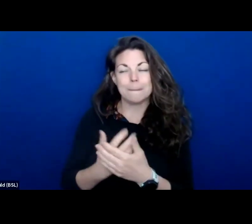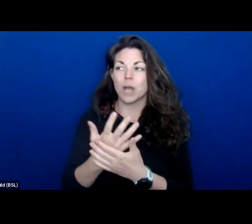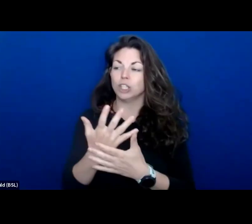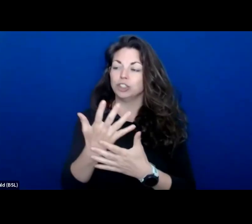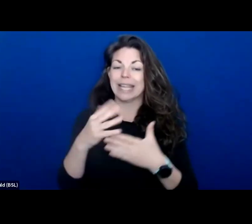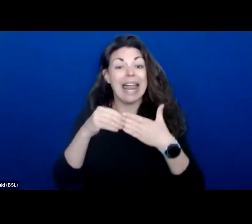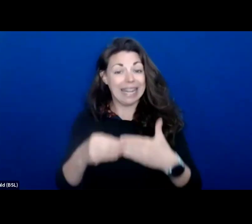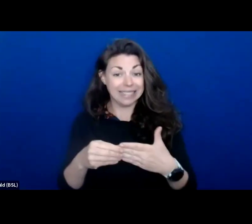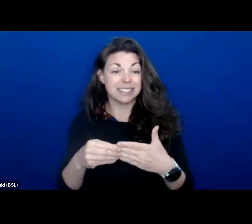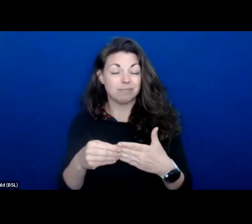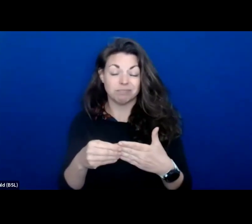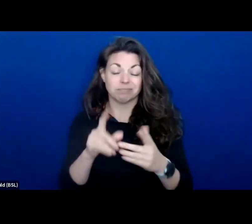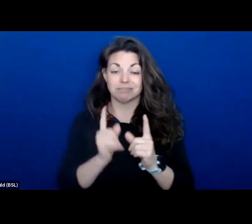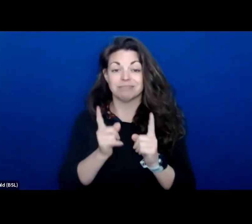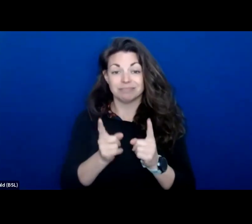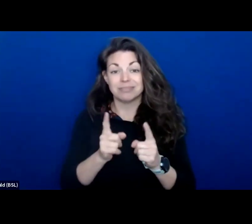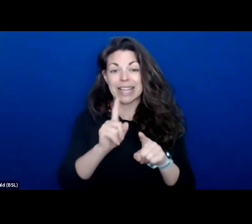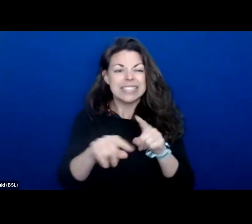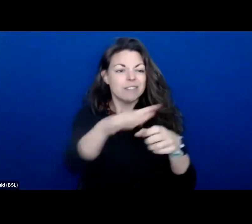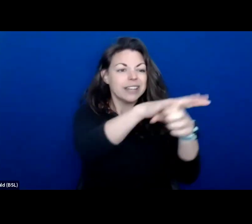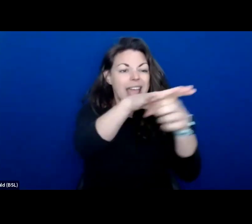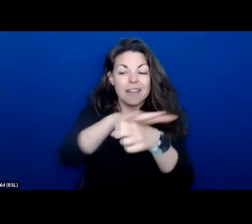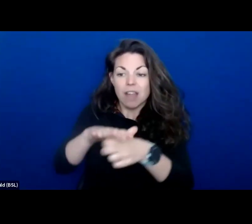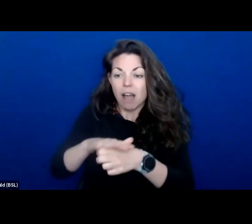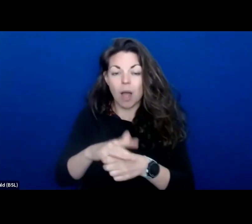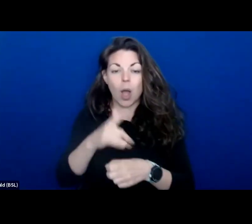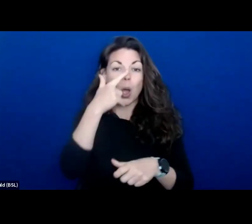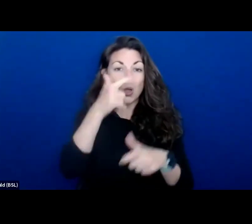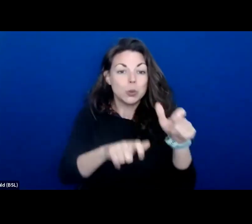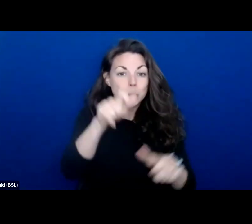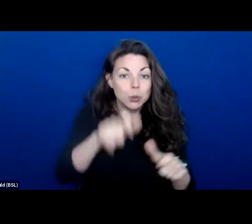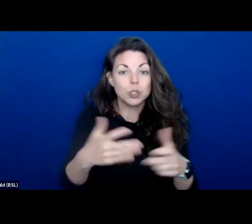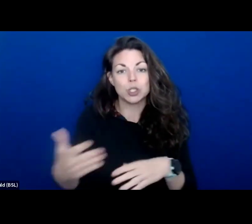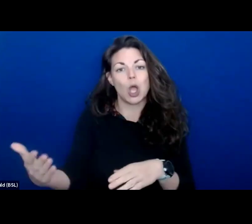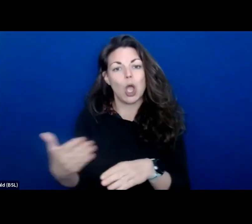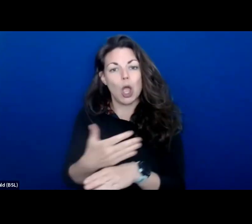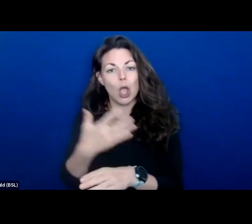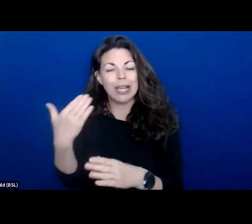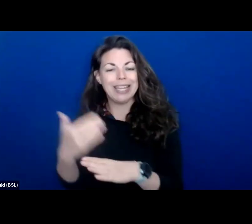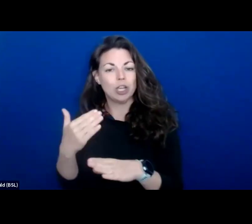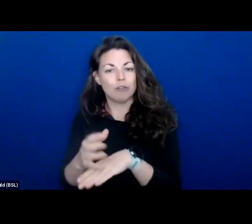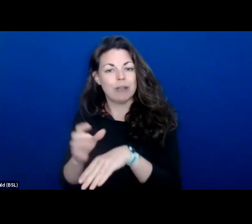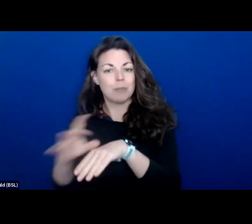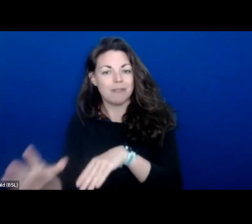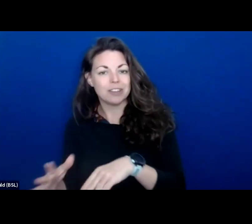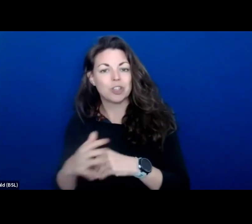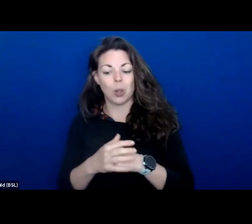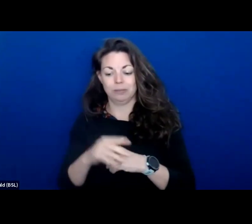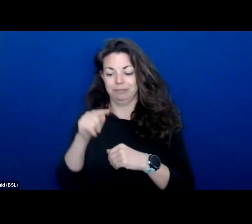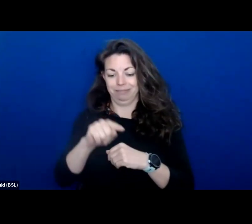leaders basically in all different fields, students, early career professionals. And we're a community, and we really try to